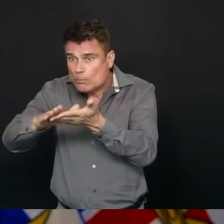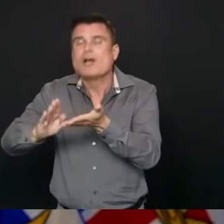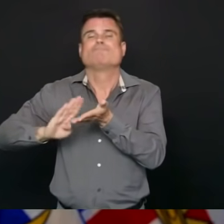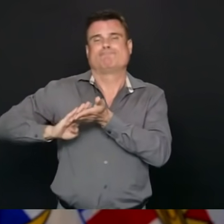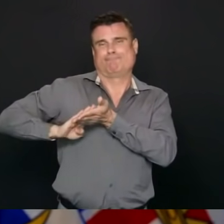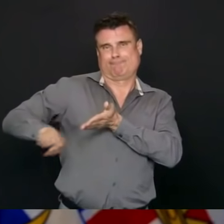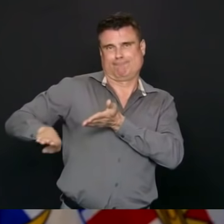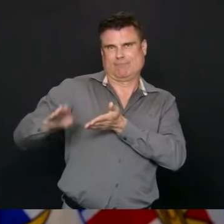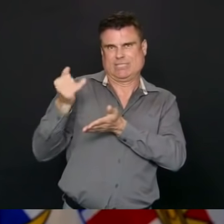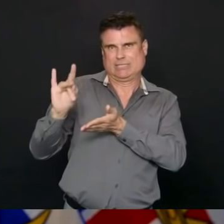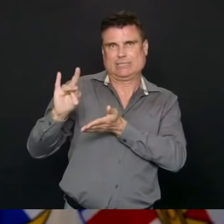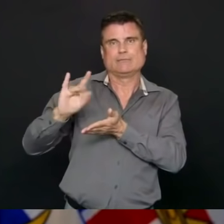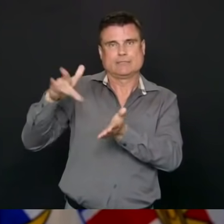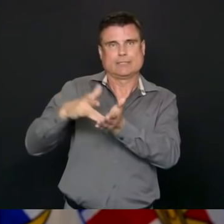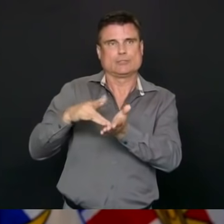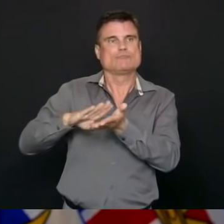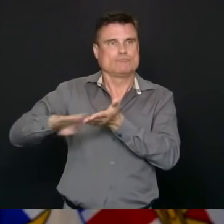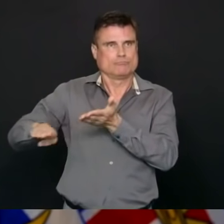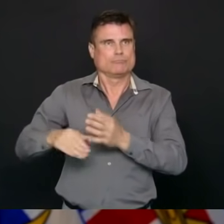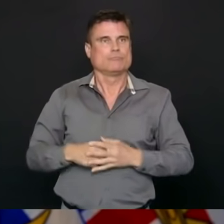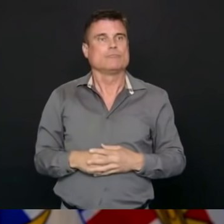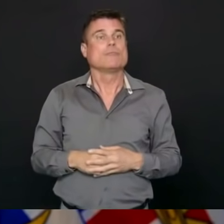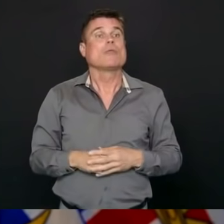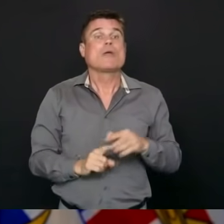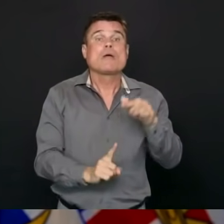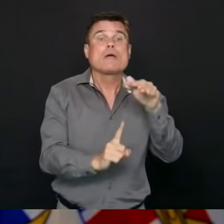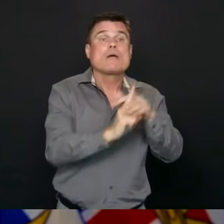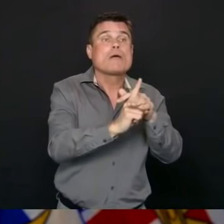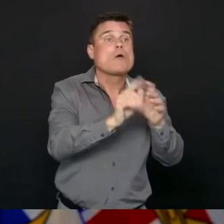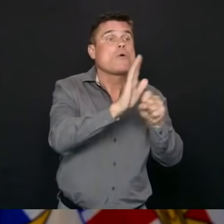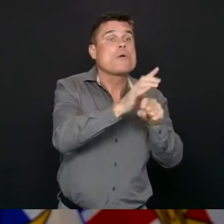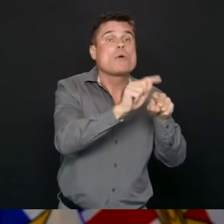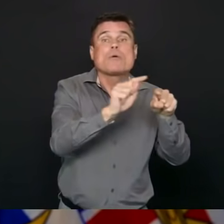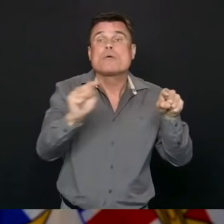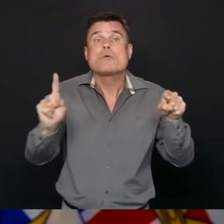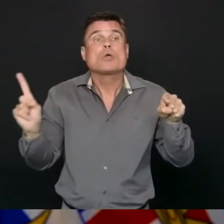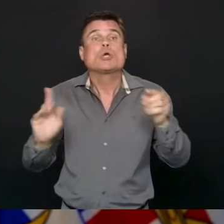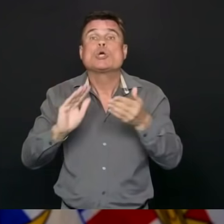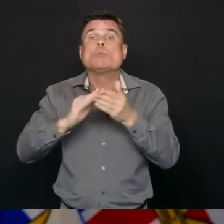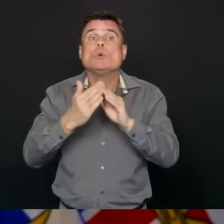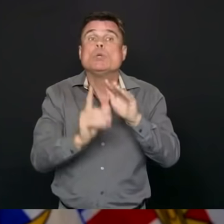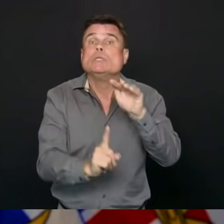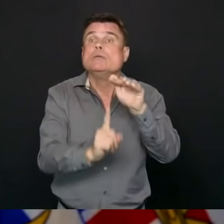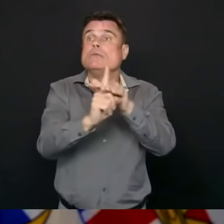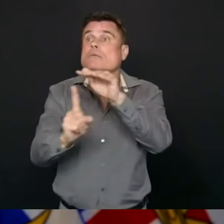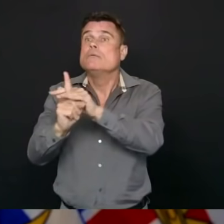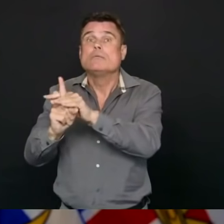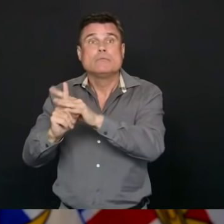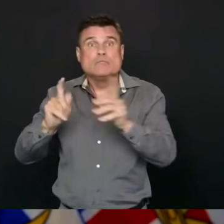that we have been following, there are no changes in the number of community